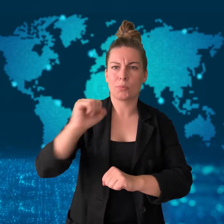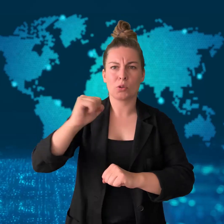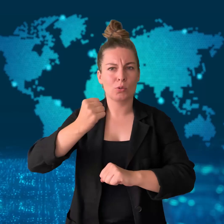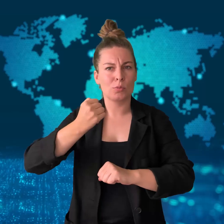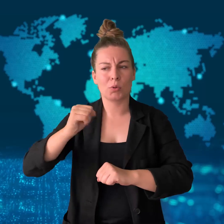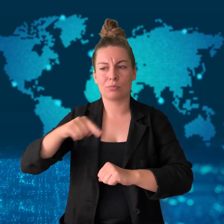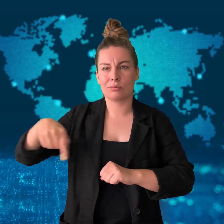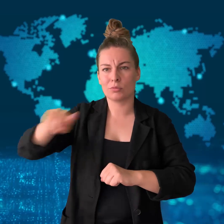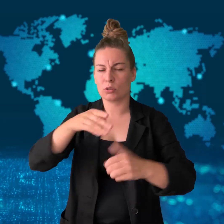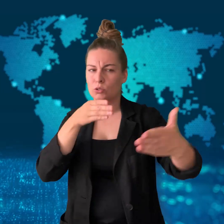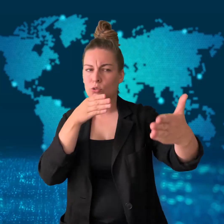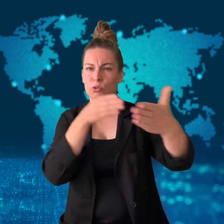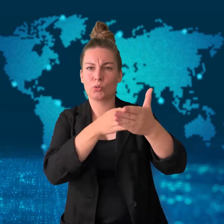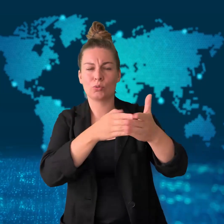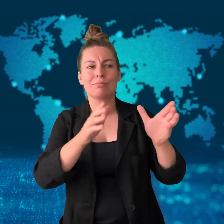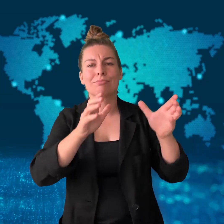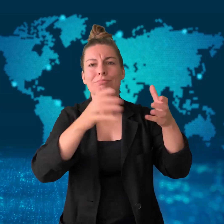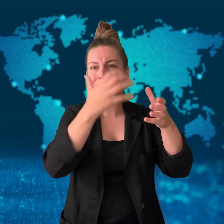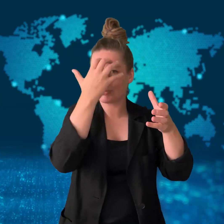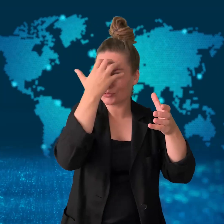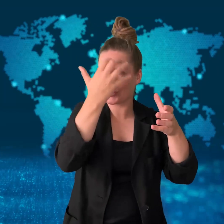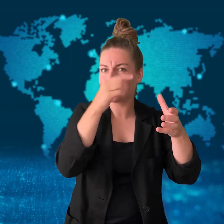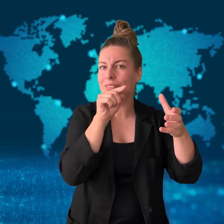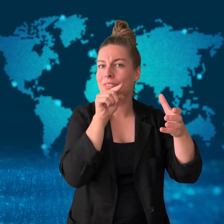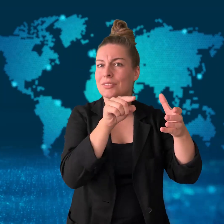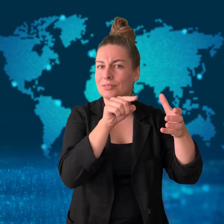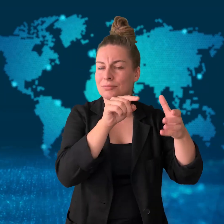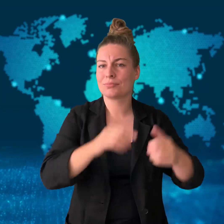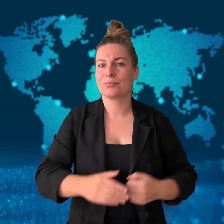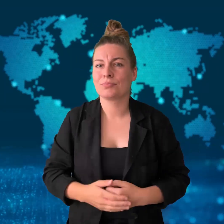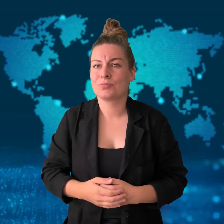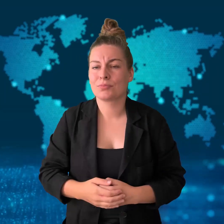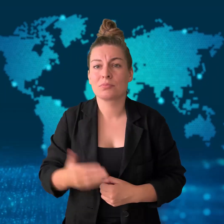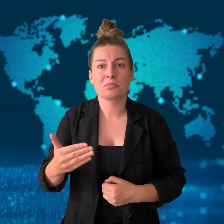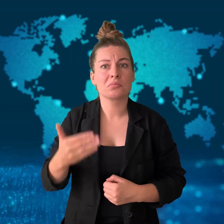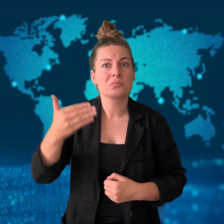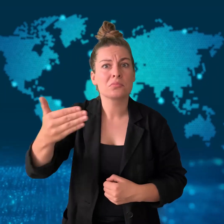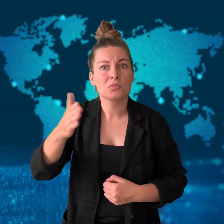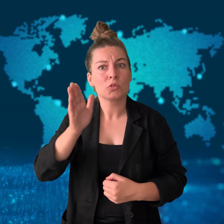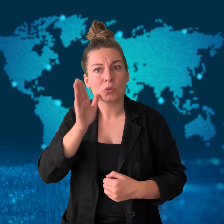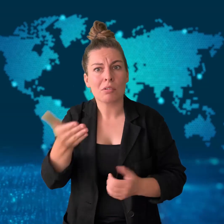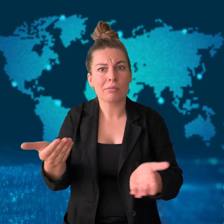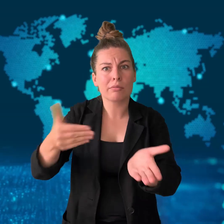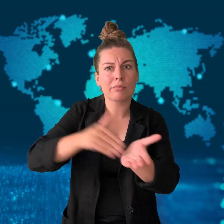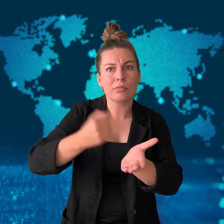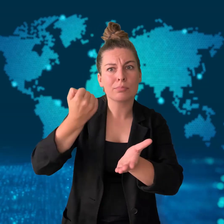parliament on November 7th.